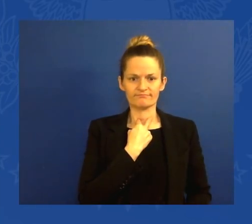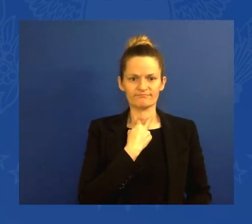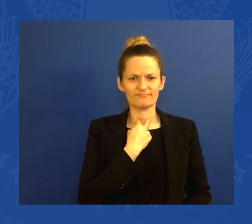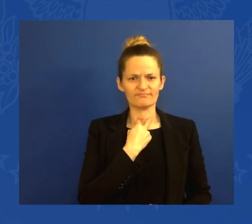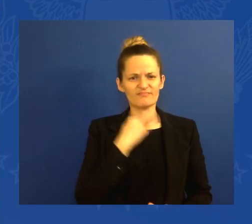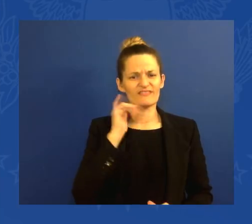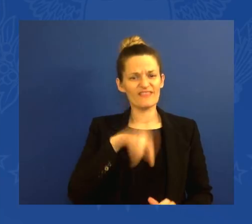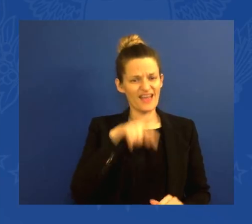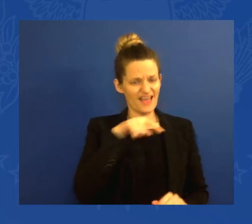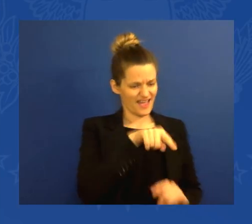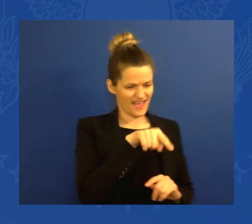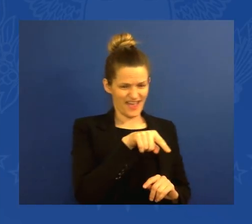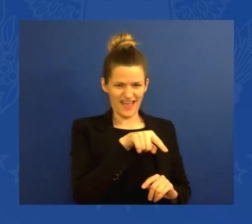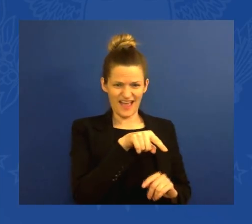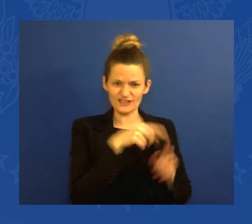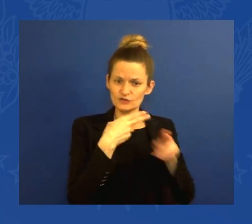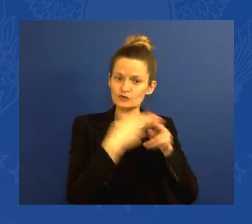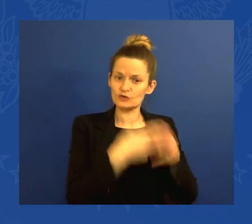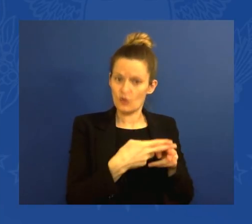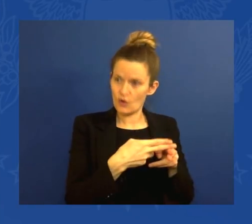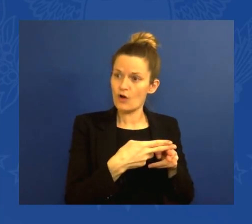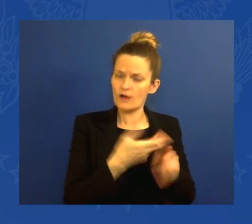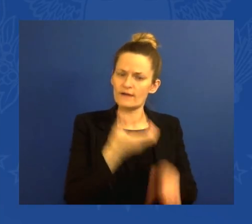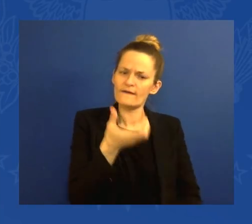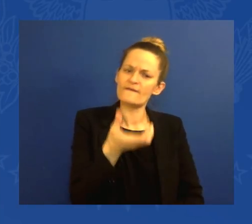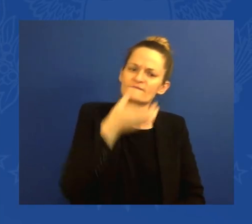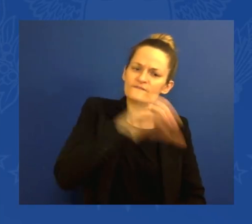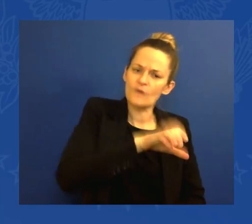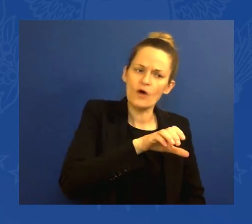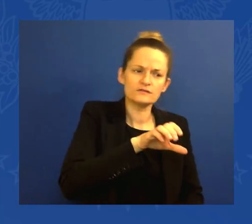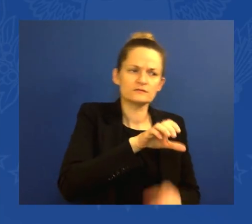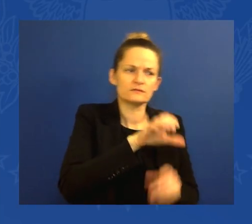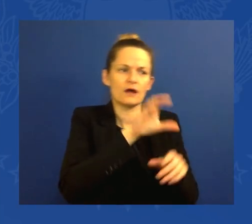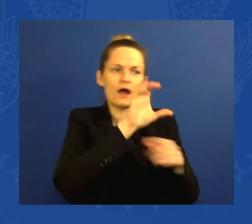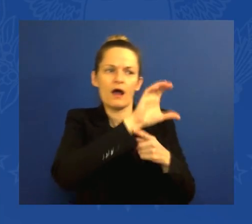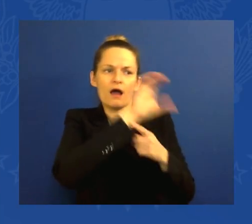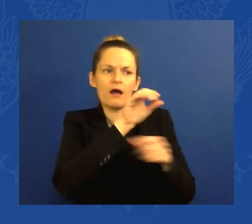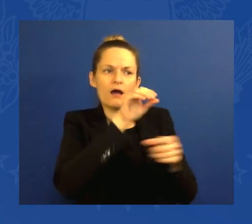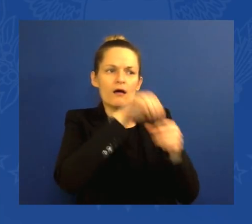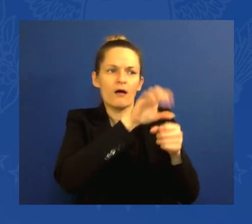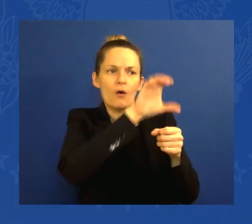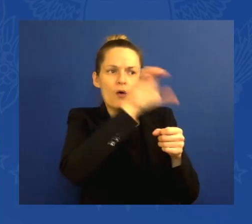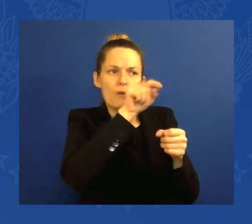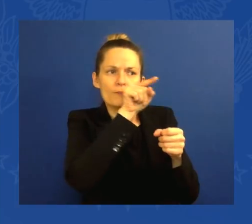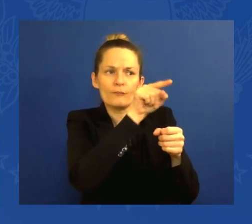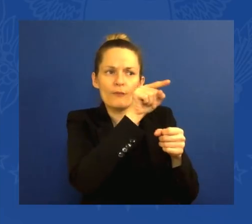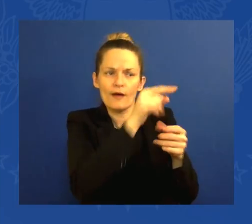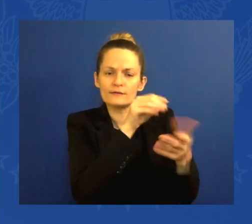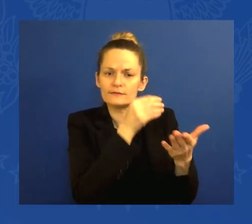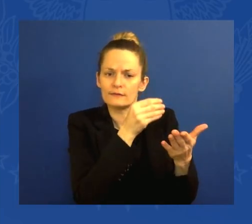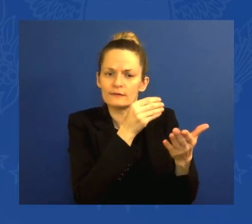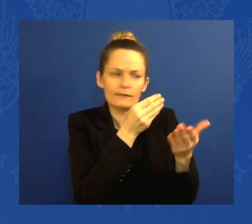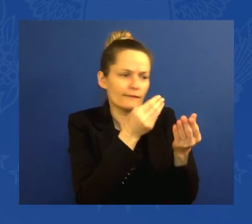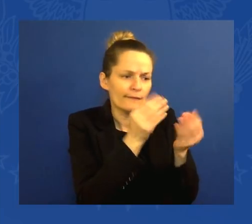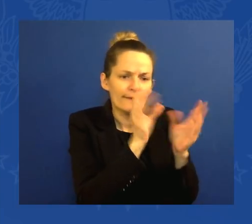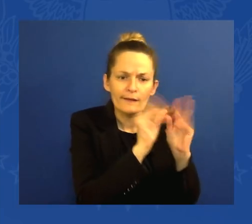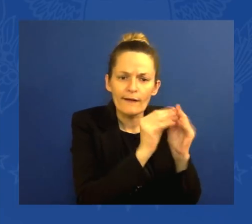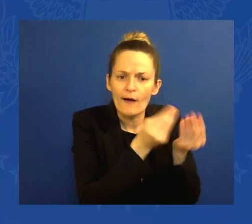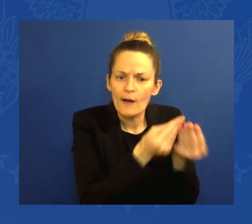Forced arbitration is in court. In fact, forced arbitration prevents survivors from going to court. And under forced arbitration,